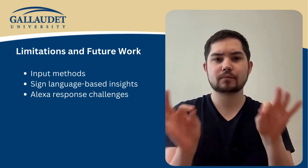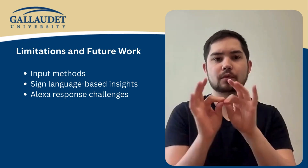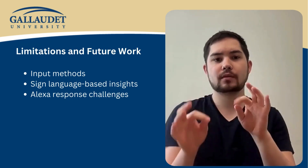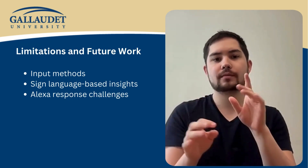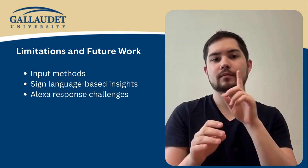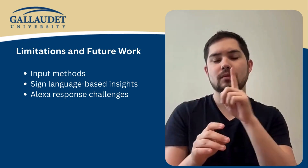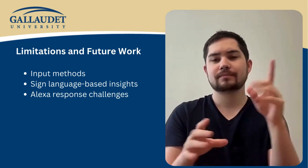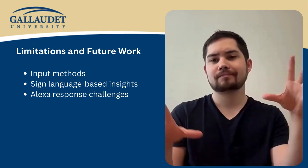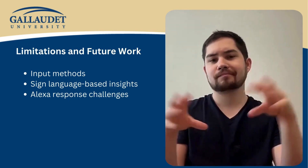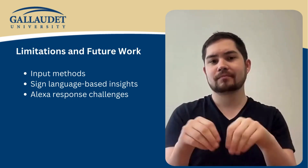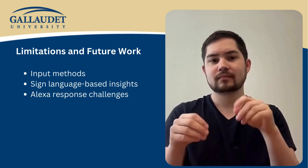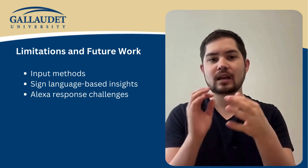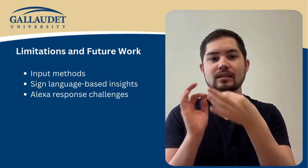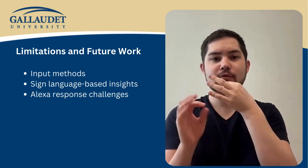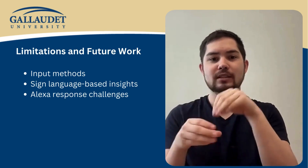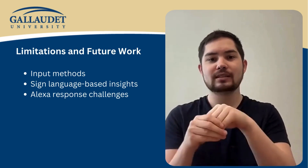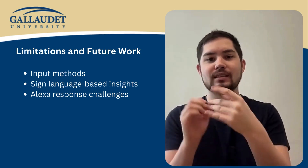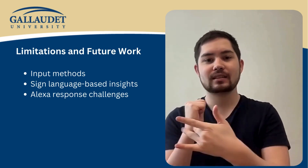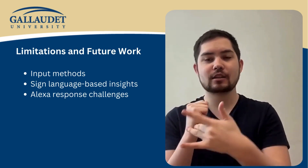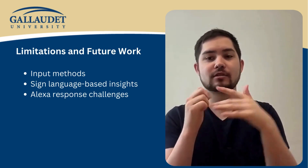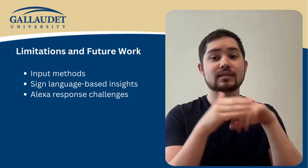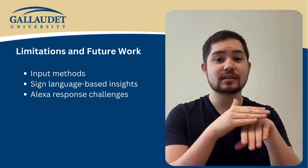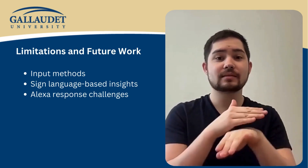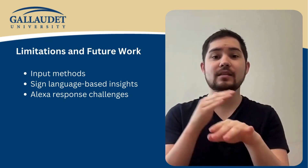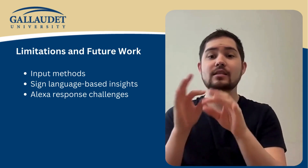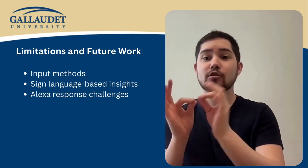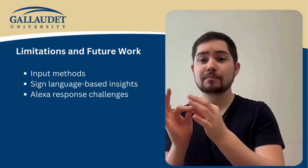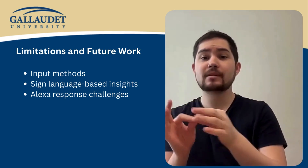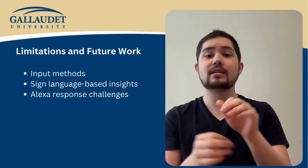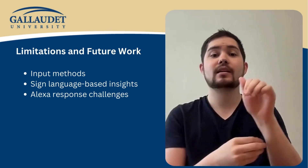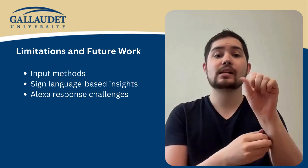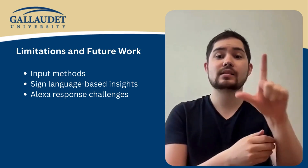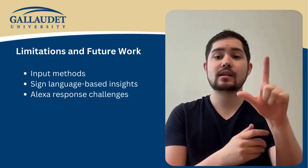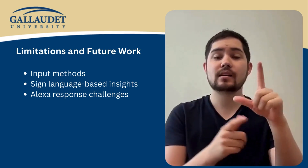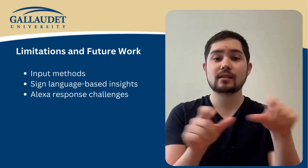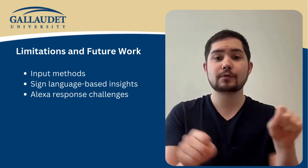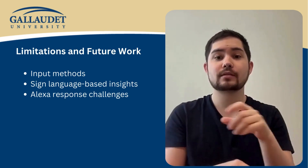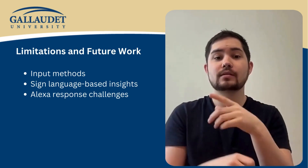accessibility, interpreting, ASL linguistics, while addressing challenges,